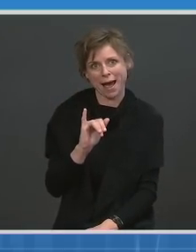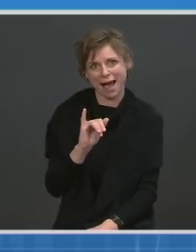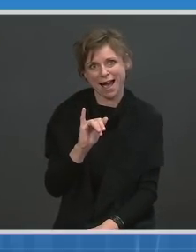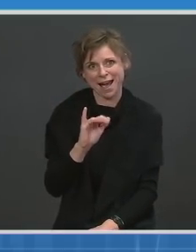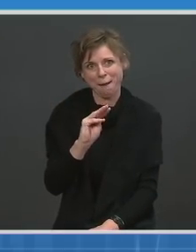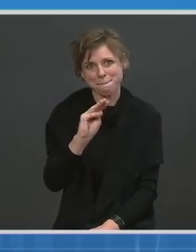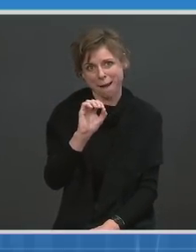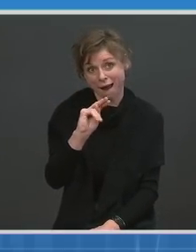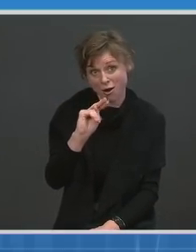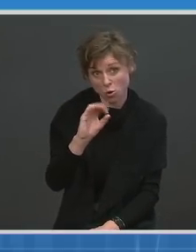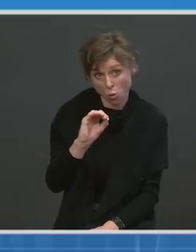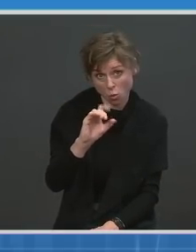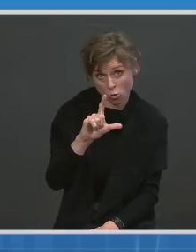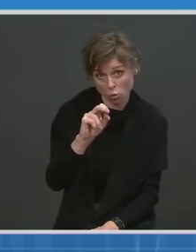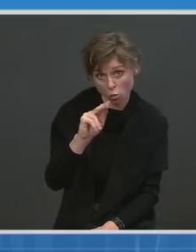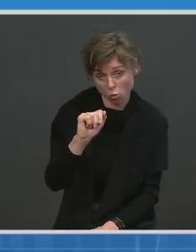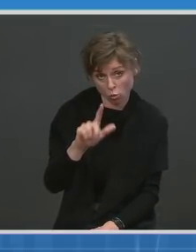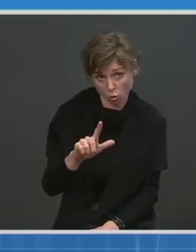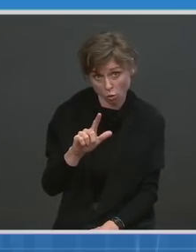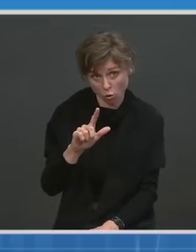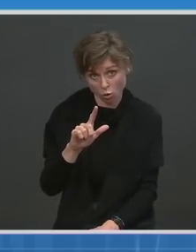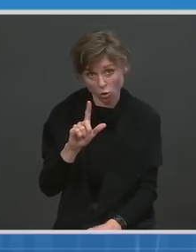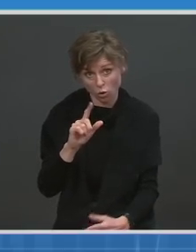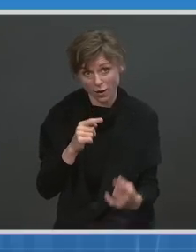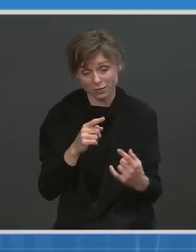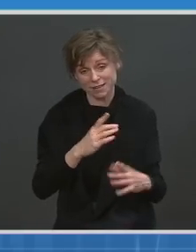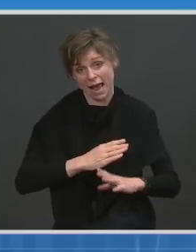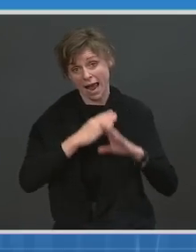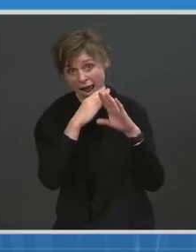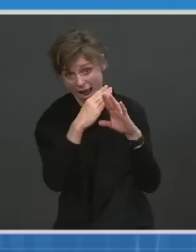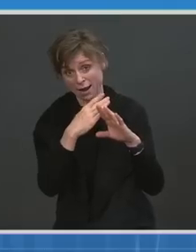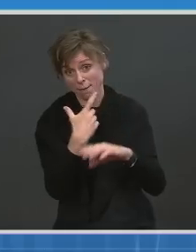And importantly, for what we are doing in the United States with vaccines,